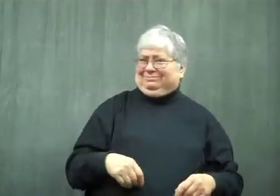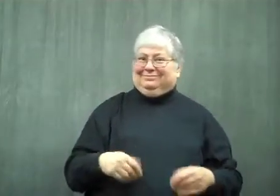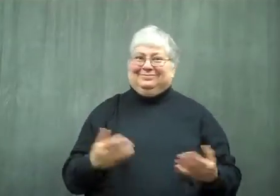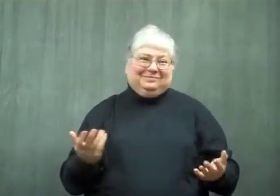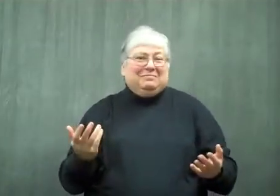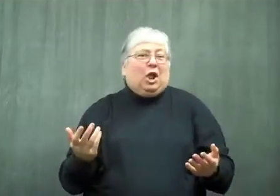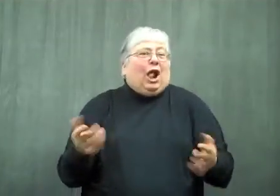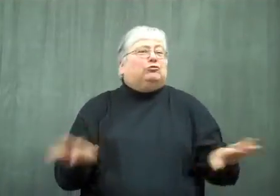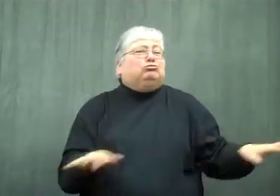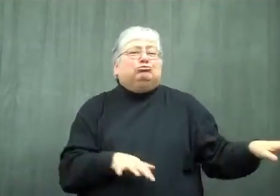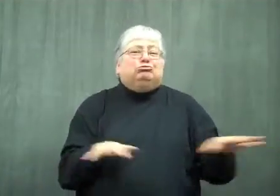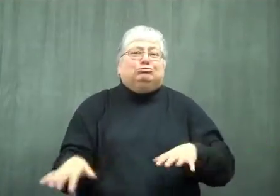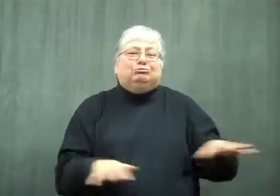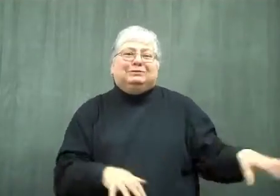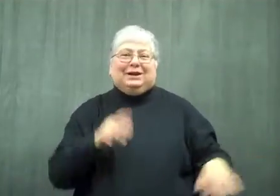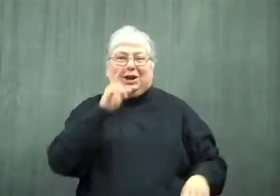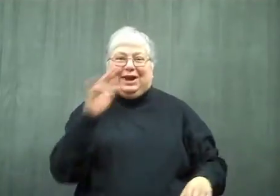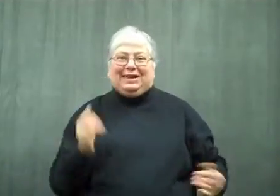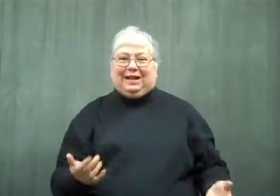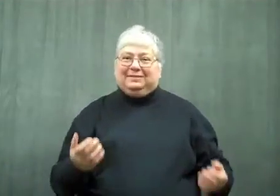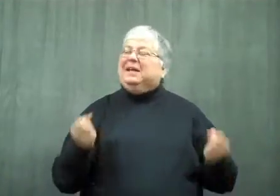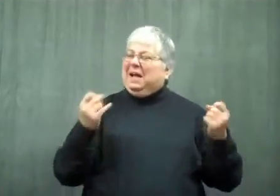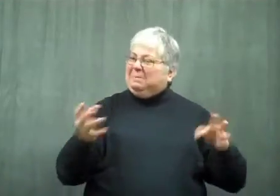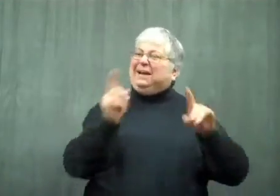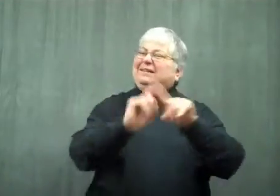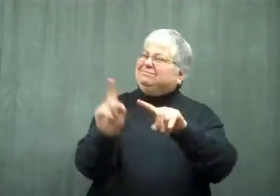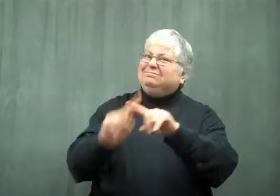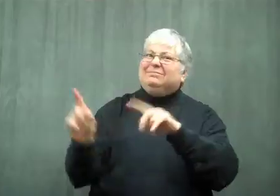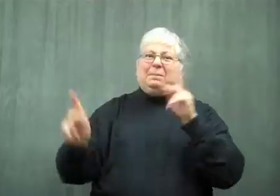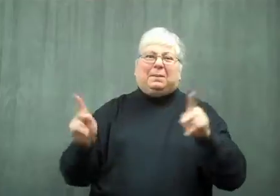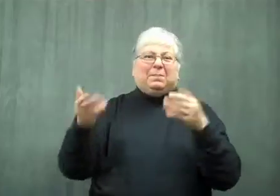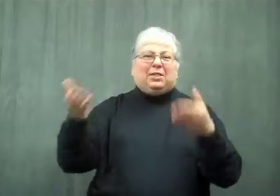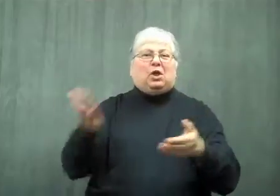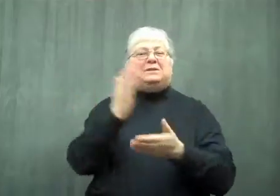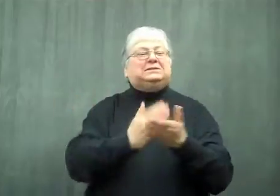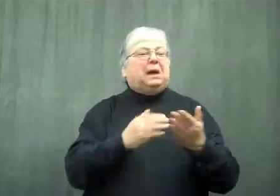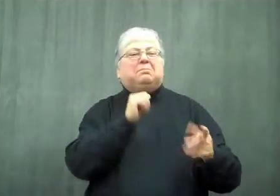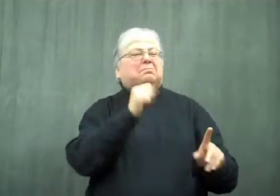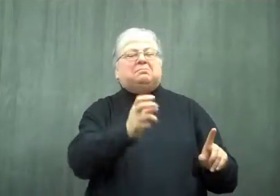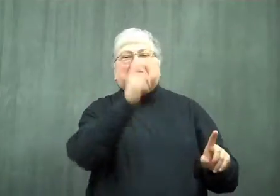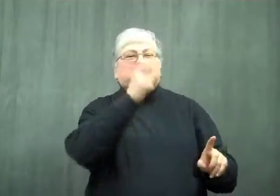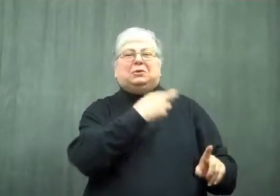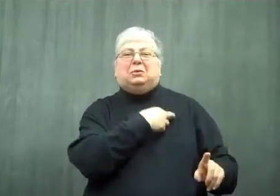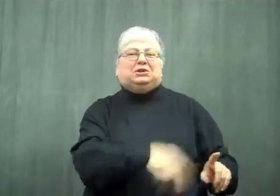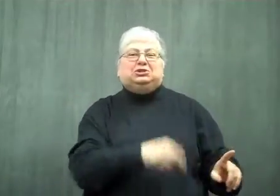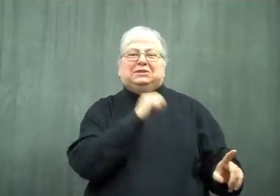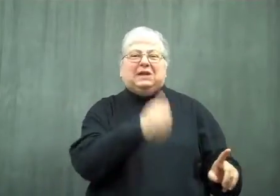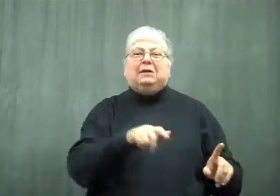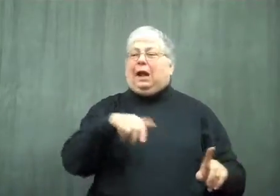It was a very laid back atmosphere. A variety of people were there, some not so religious